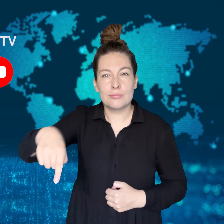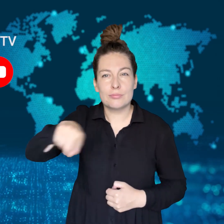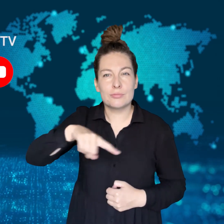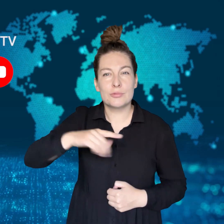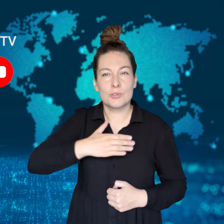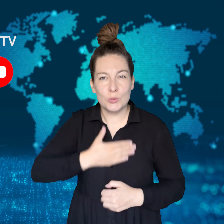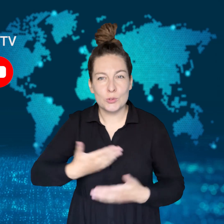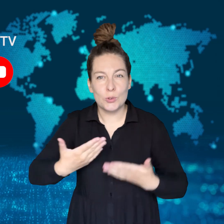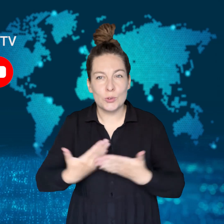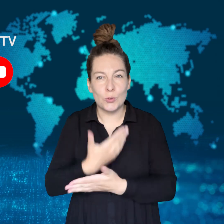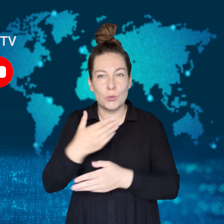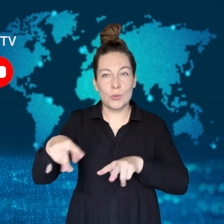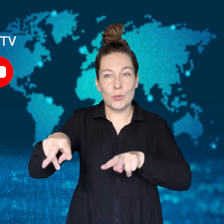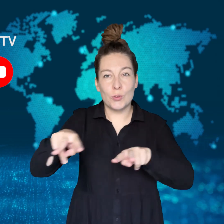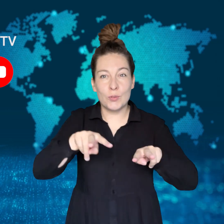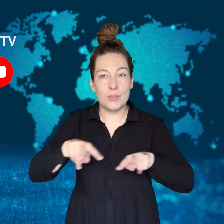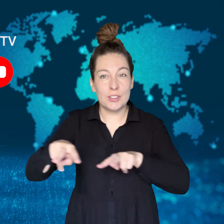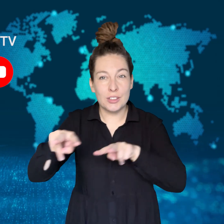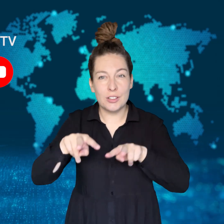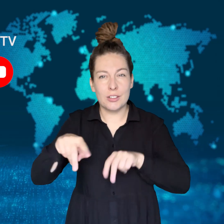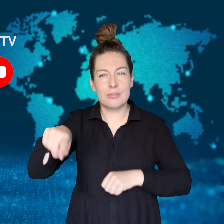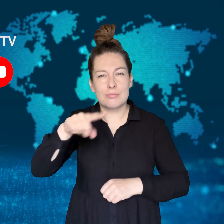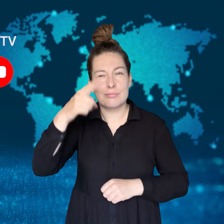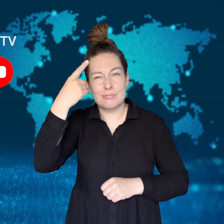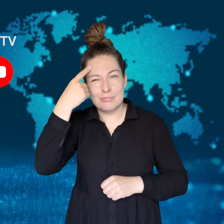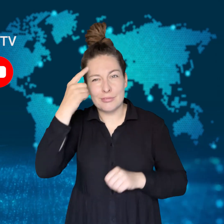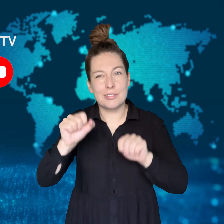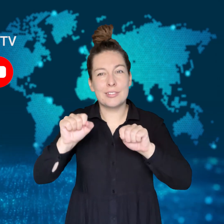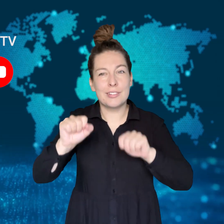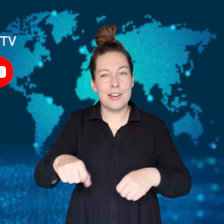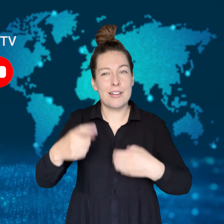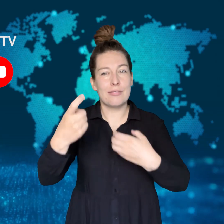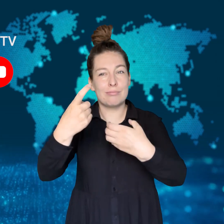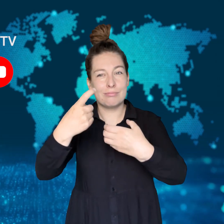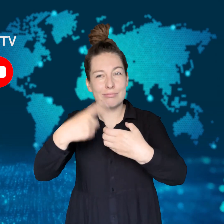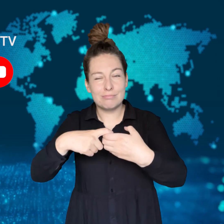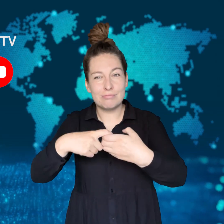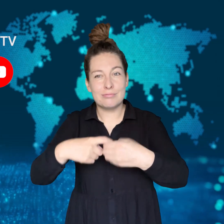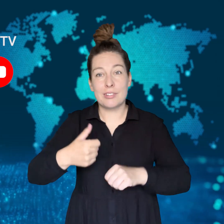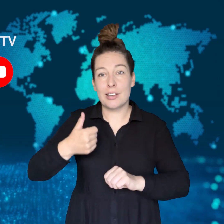Don't forget to subscribe, like, and follow H3 World TV